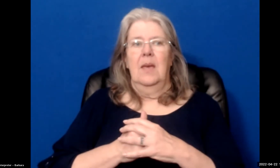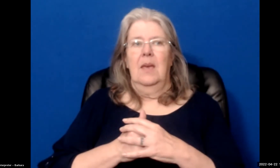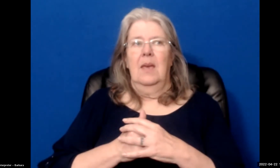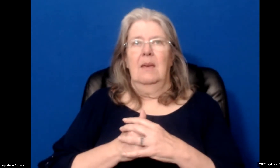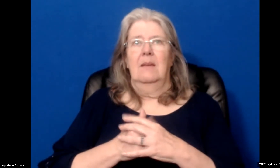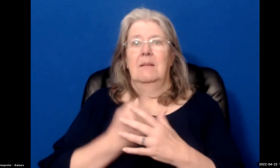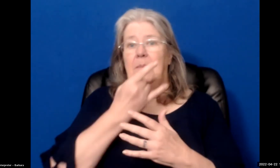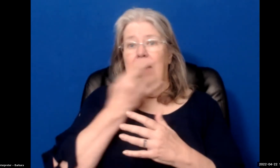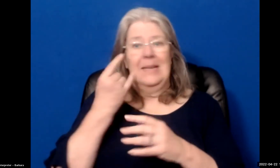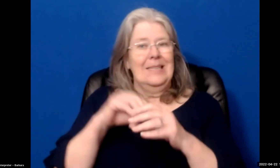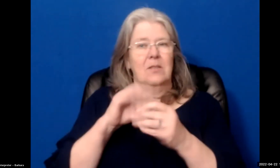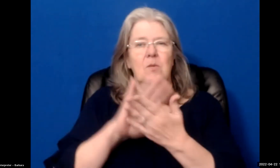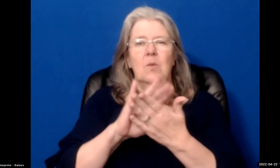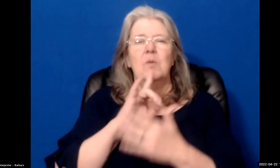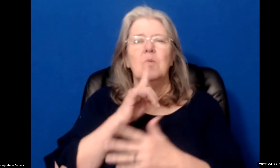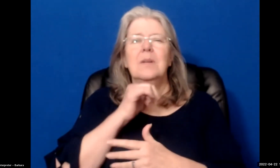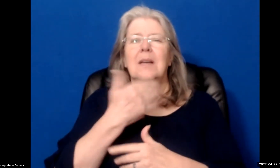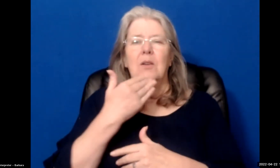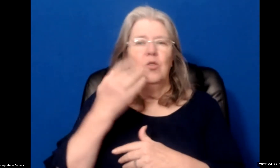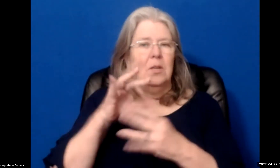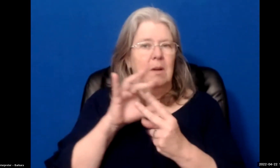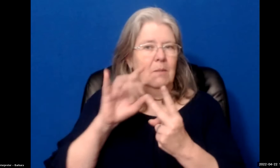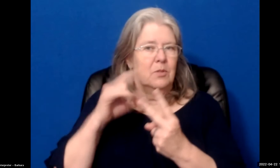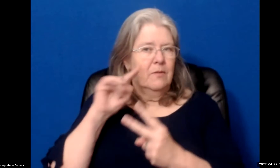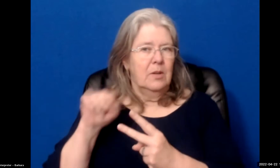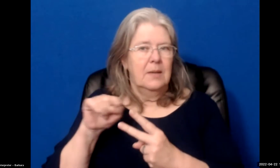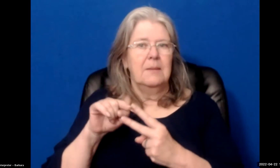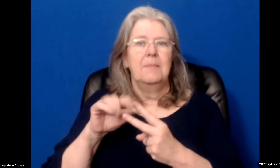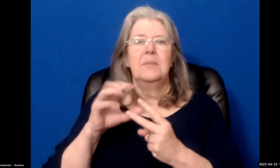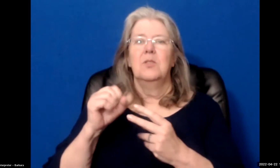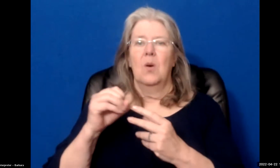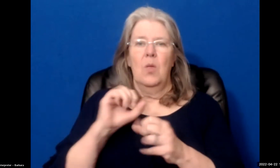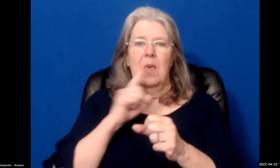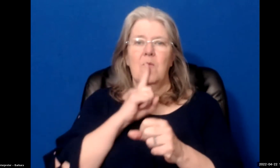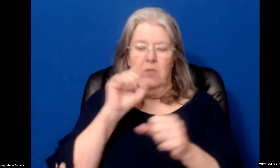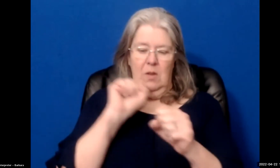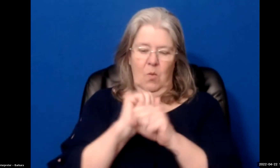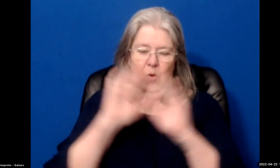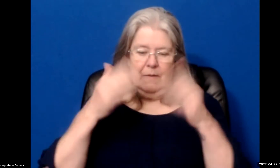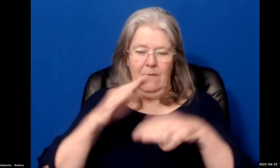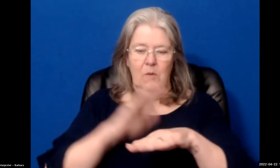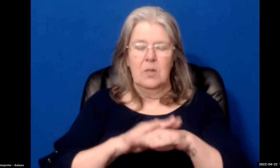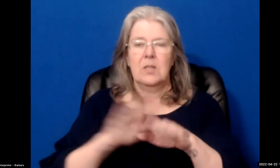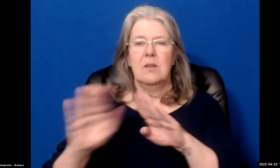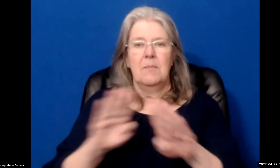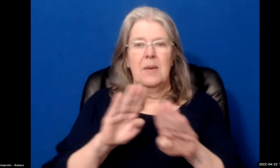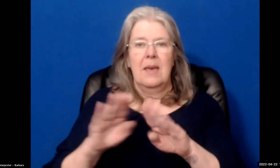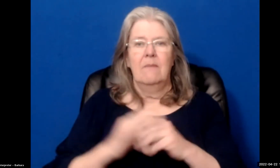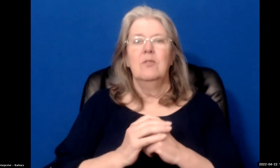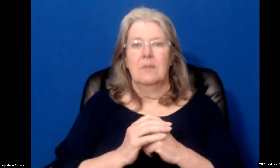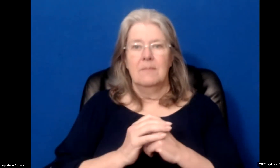Peggy: And I know you had told me that your daughter had made the comment about